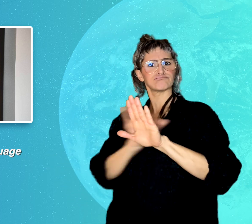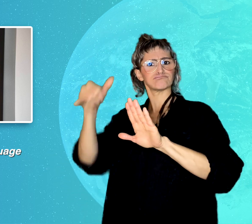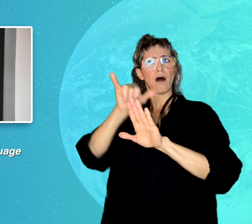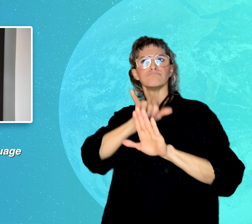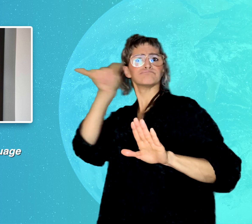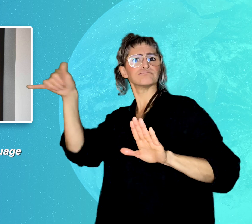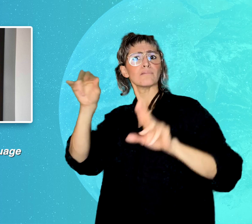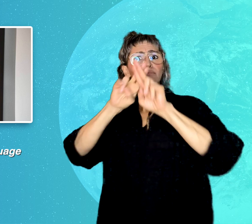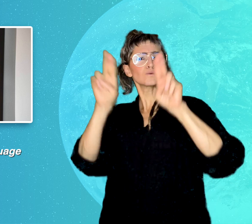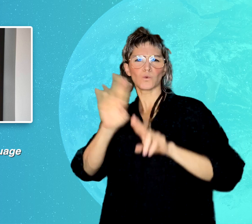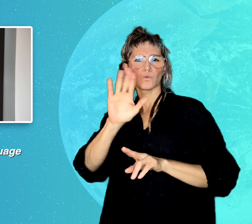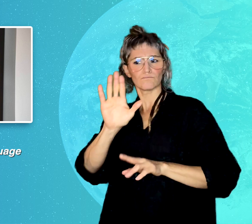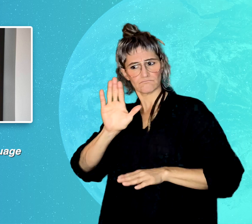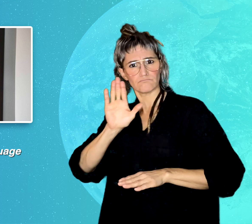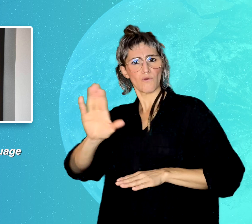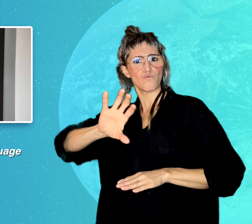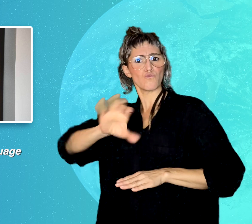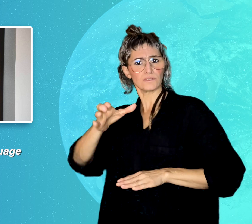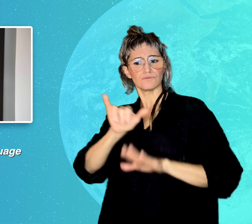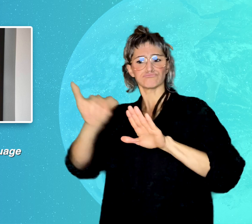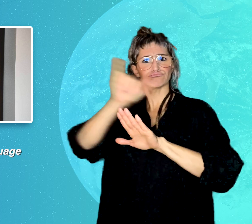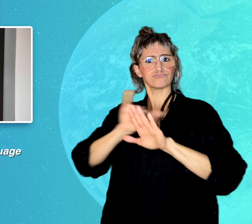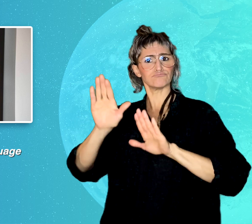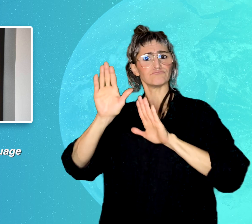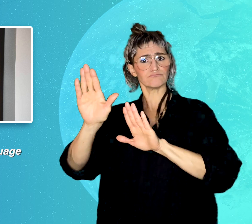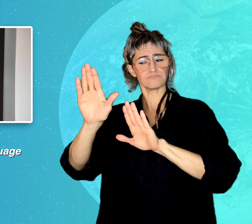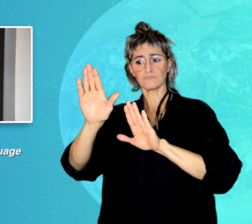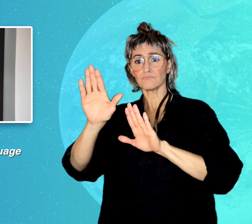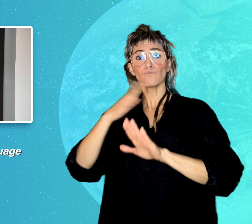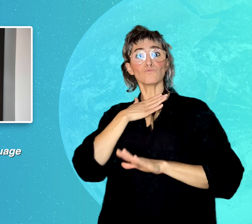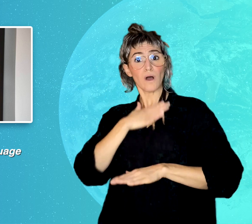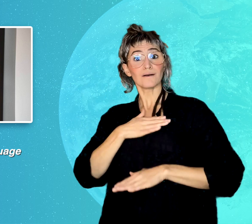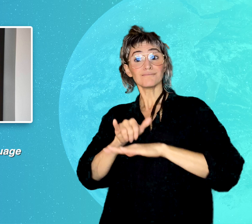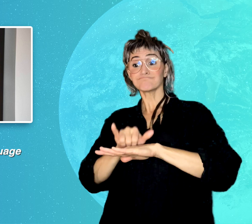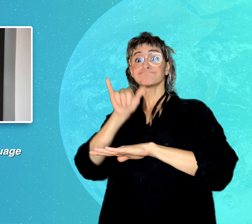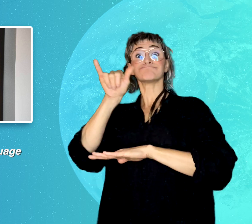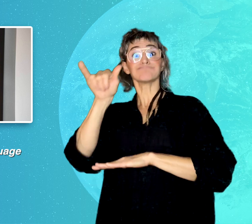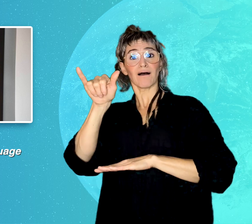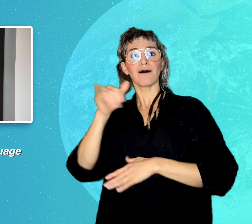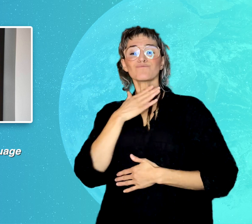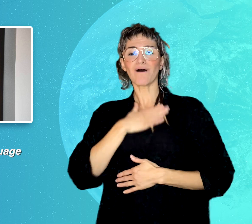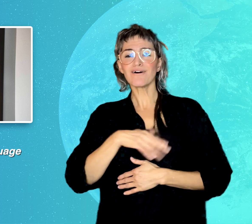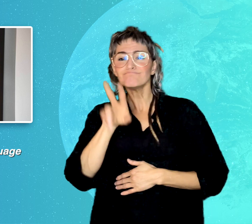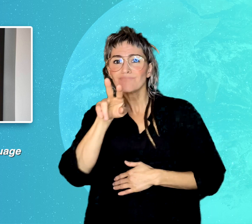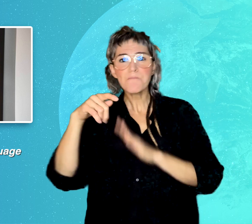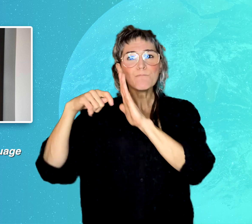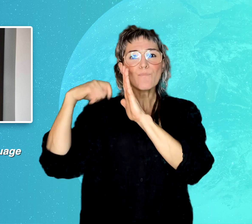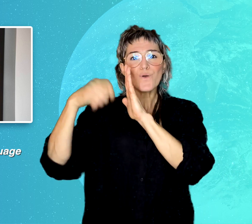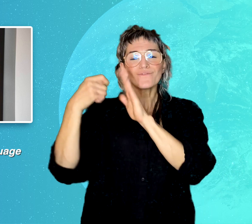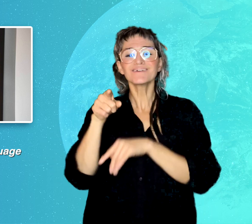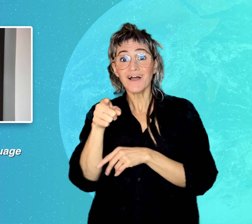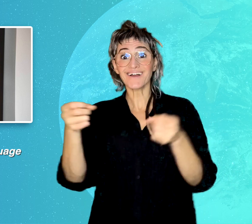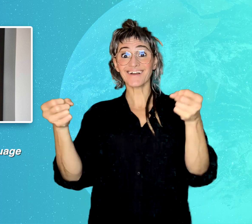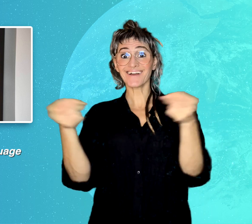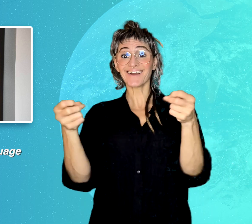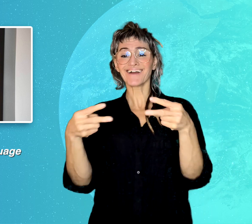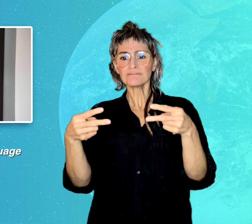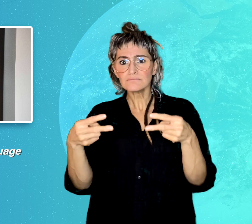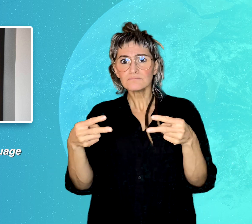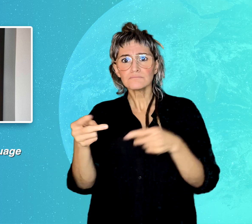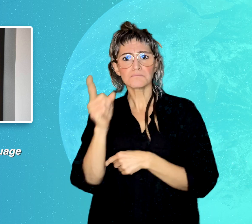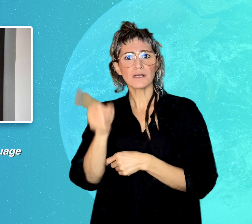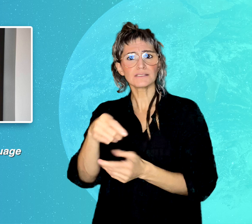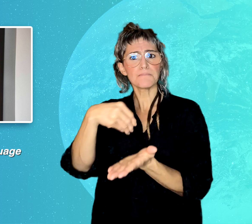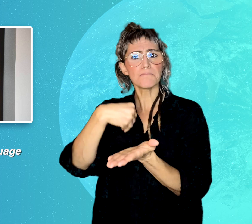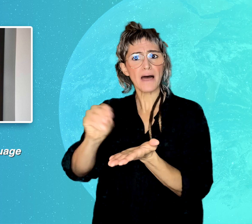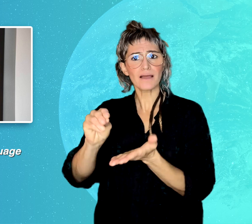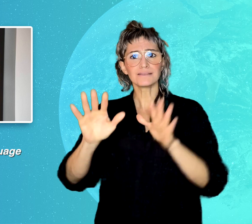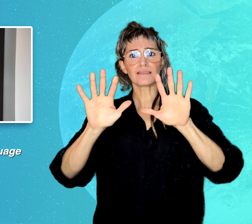movies on domestic flights. Despite waiving the charges, Air NZ